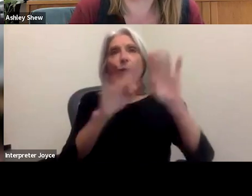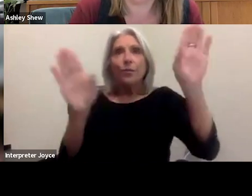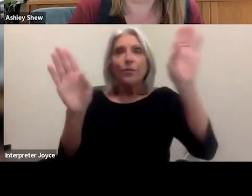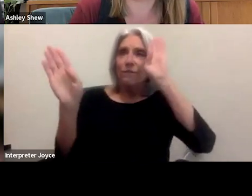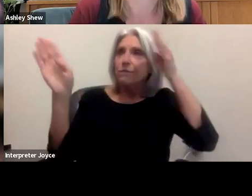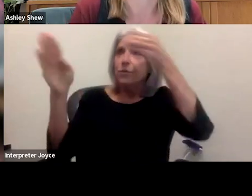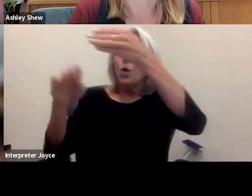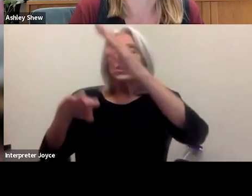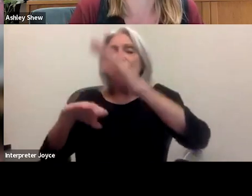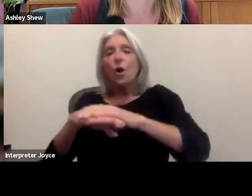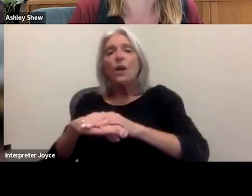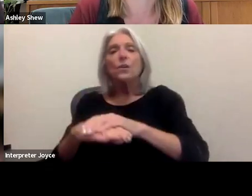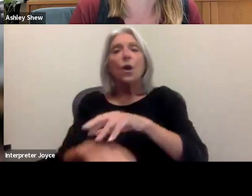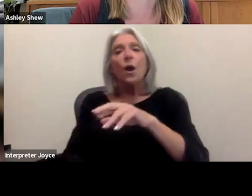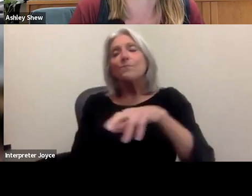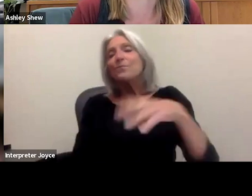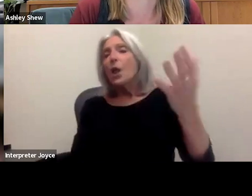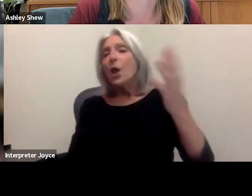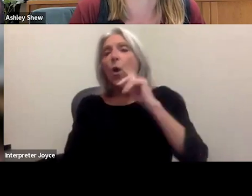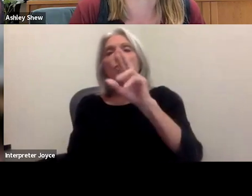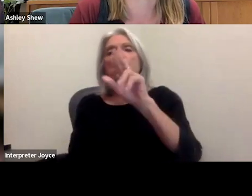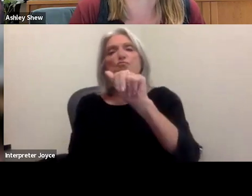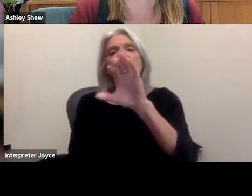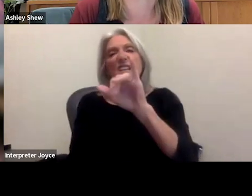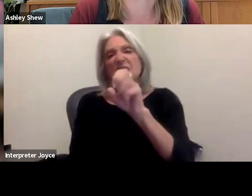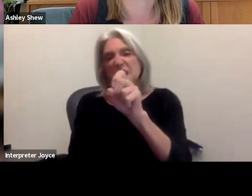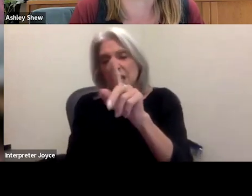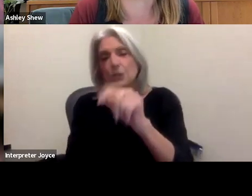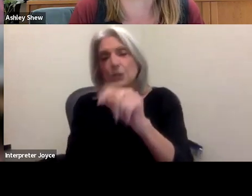as well about who is fit to continue